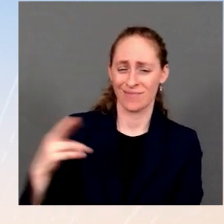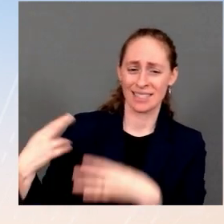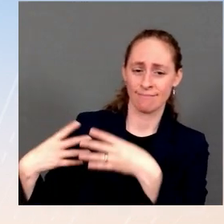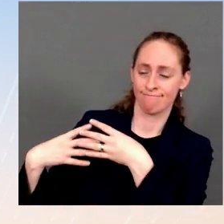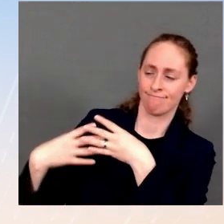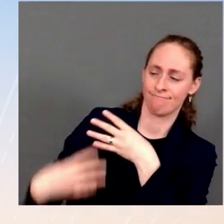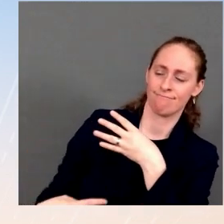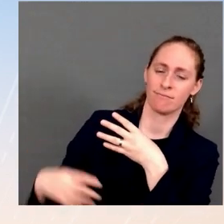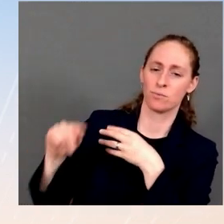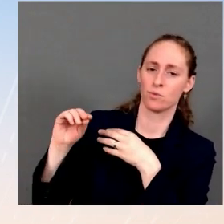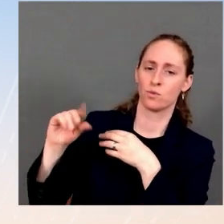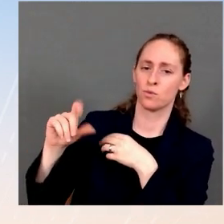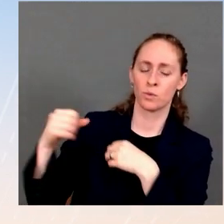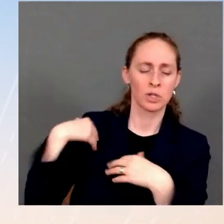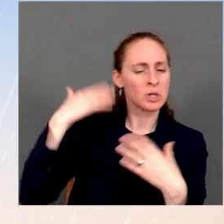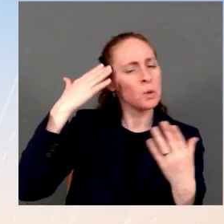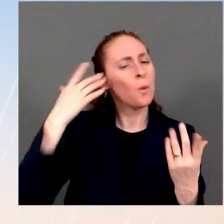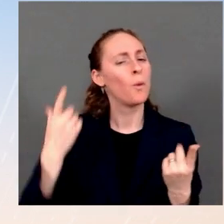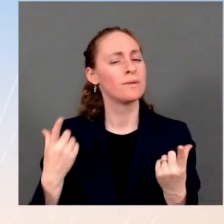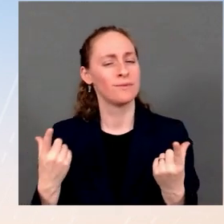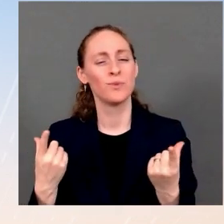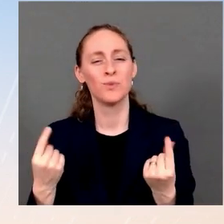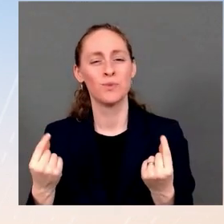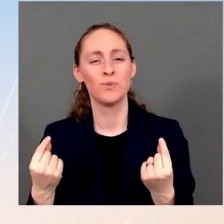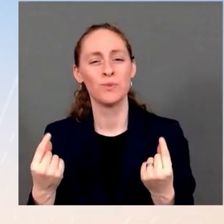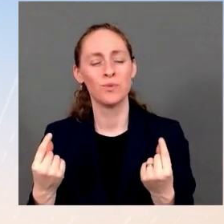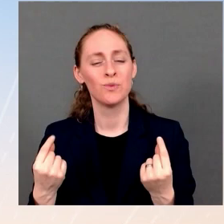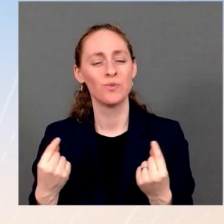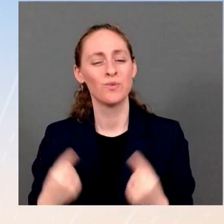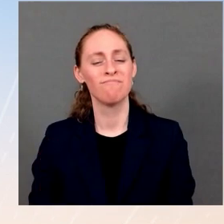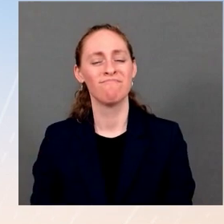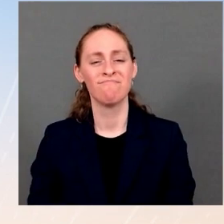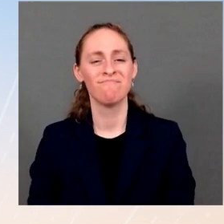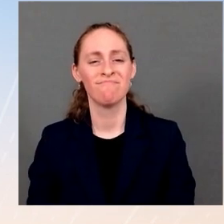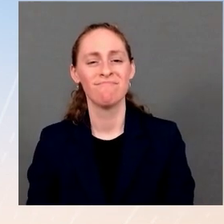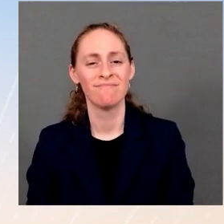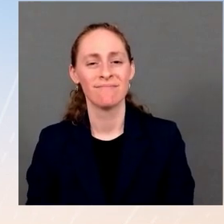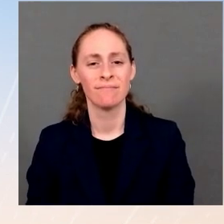we have is that vaccines -- in particular boosters -- we know, protect us.